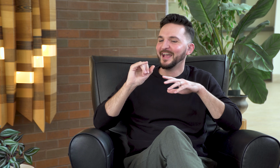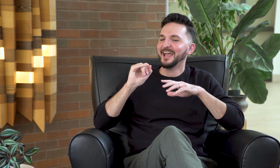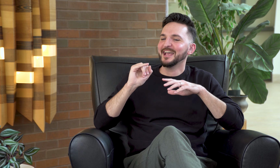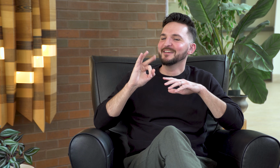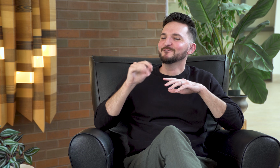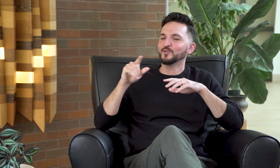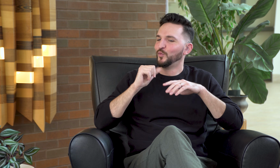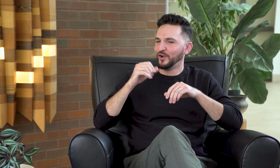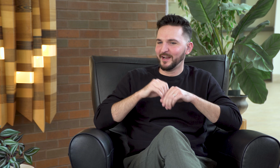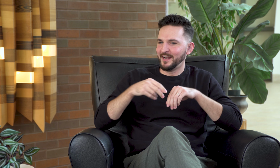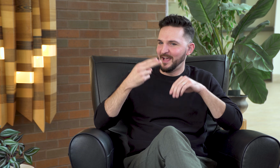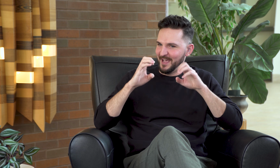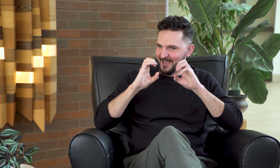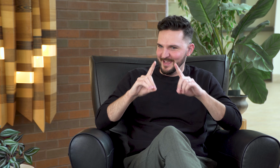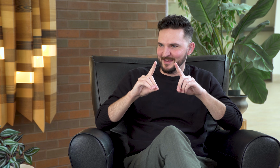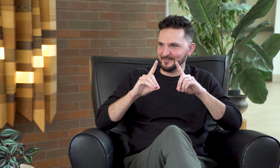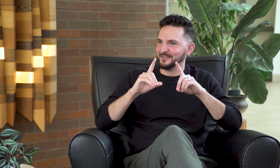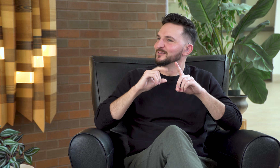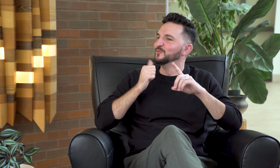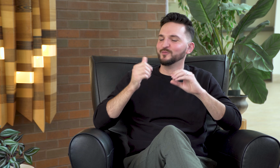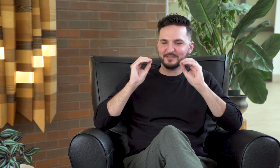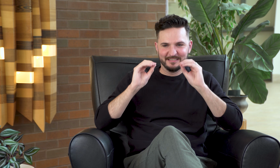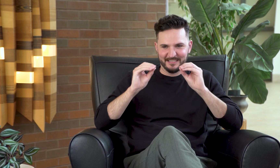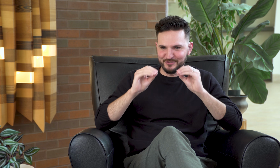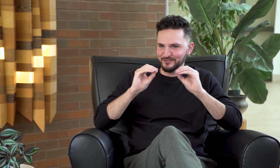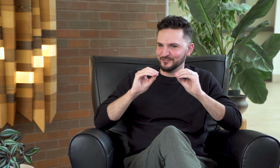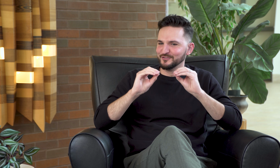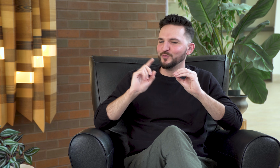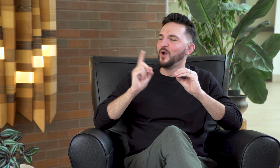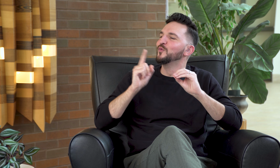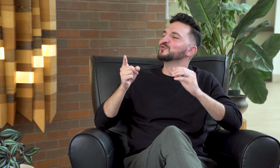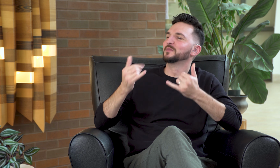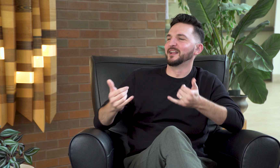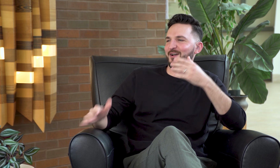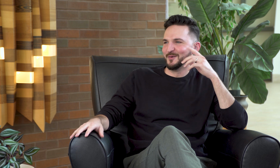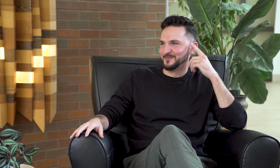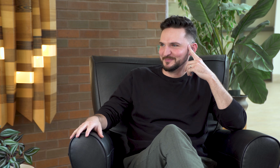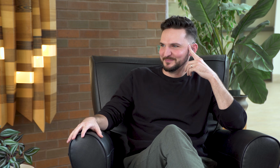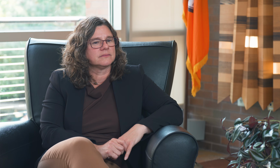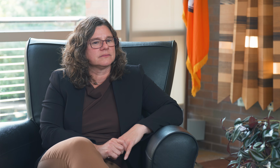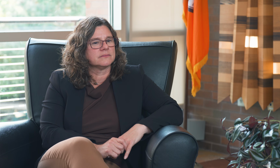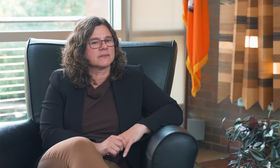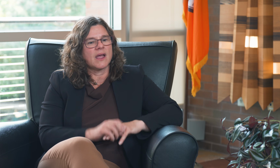so if you weren't in higher education, you weren't a teacher, where would you be?